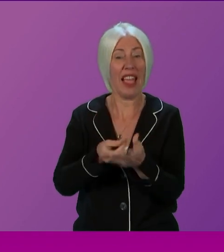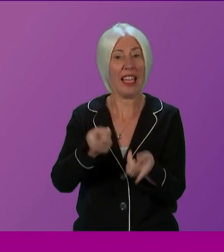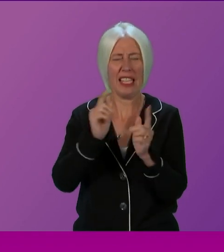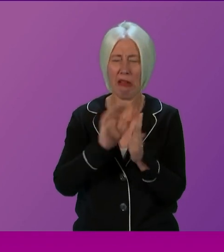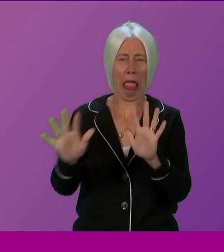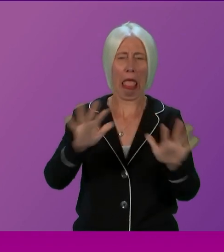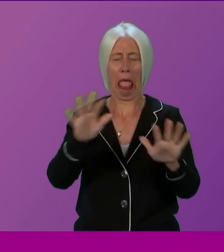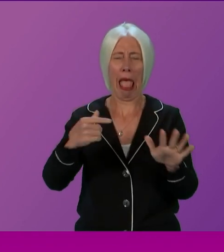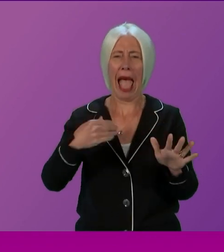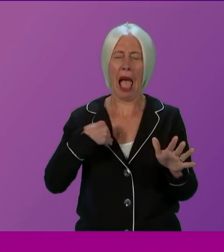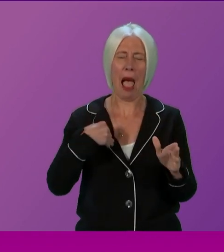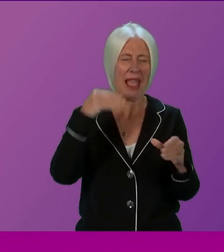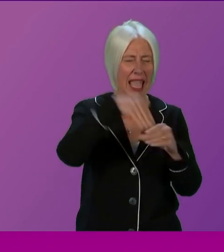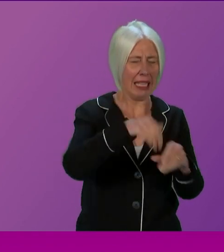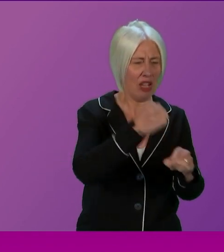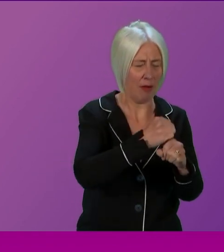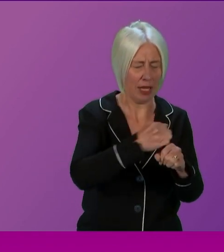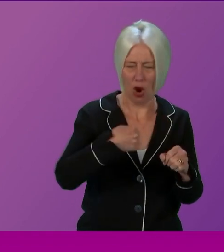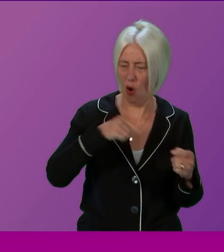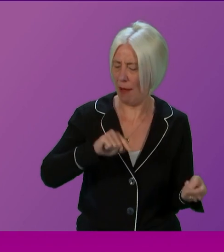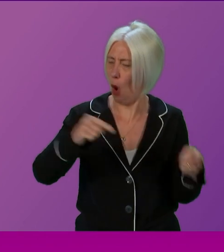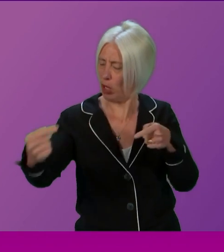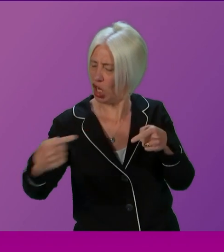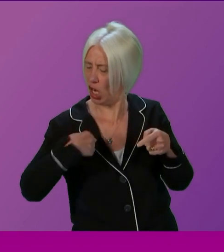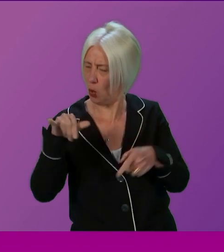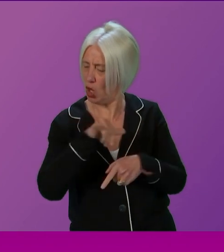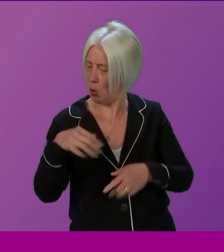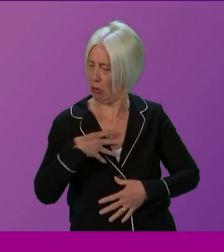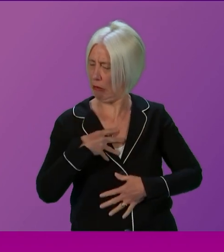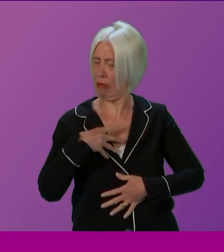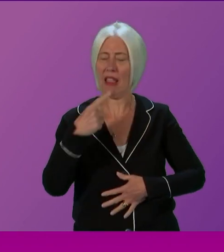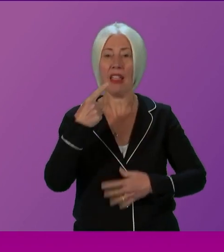whether she is in government or in opposition. Just listen again to that statement from Kate